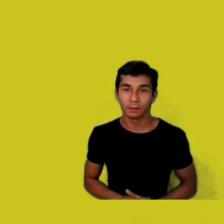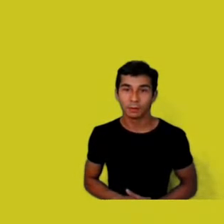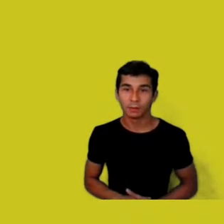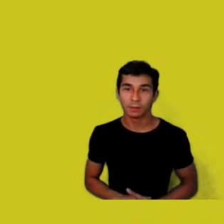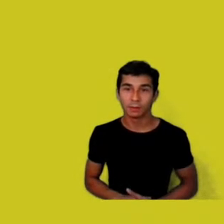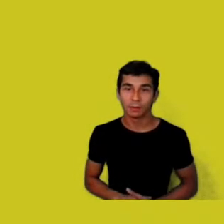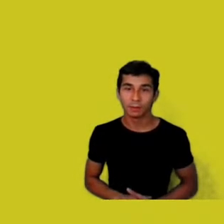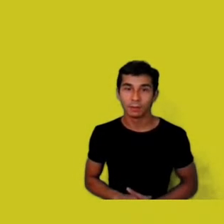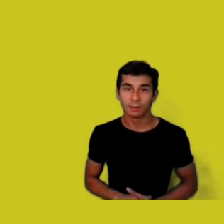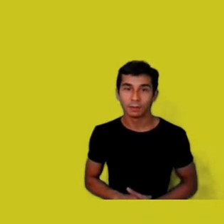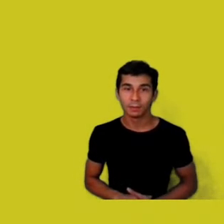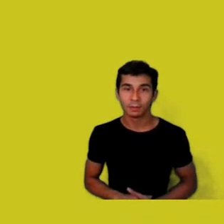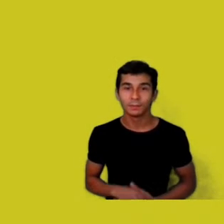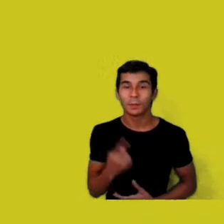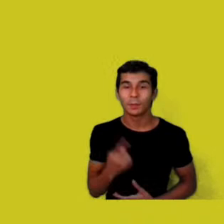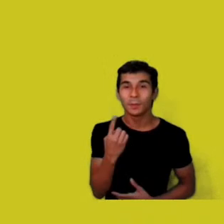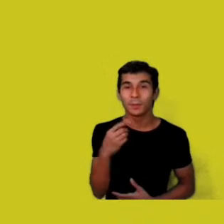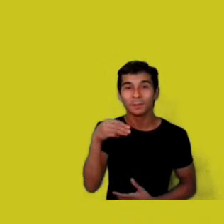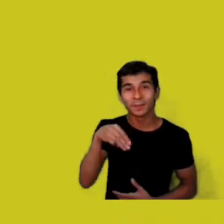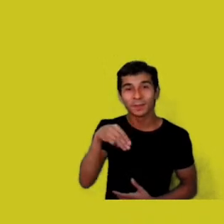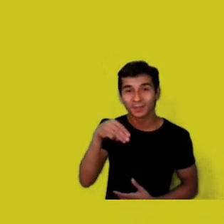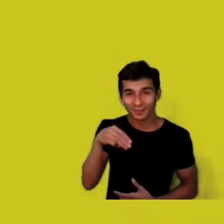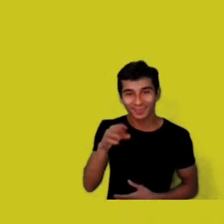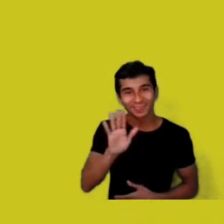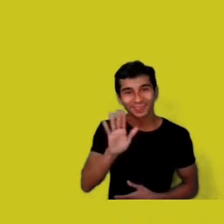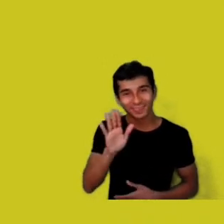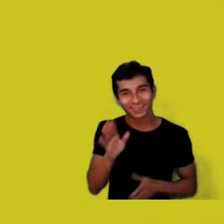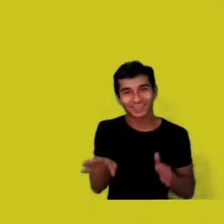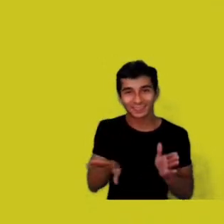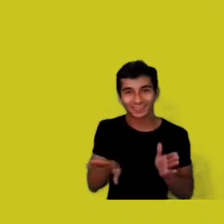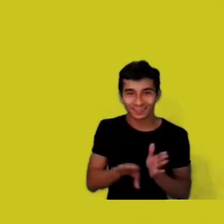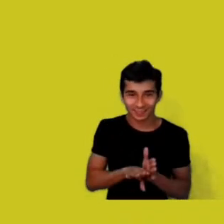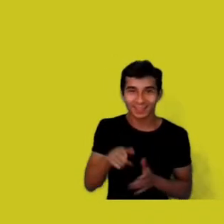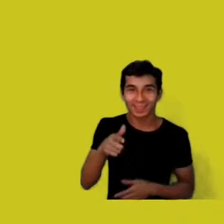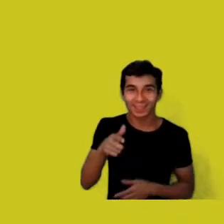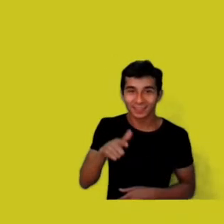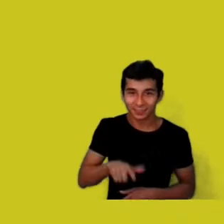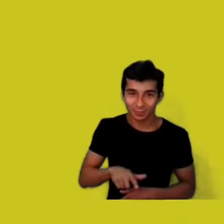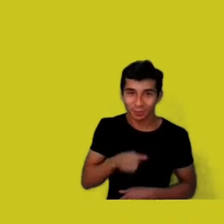Last minute, I’m here again, with audio,